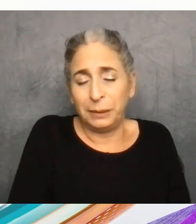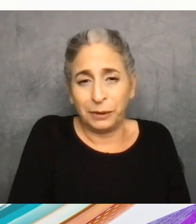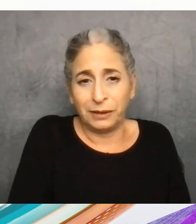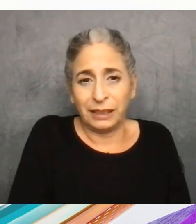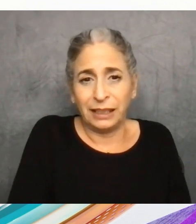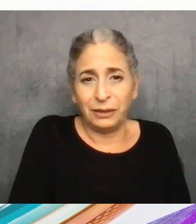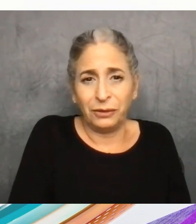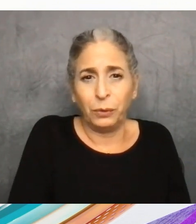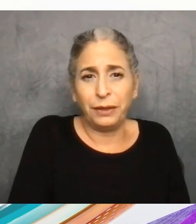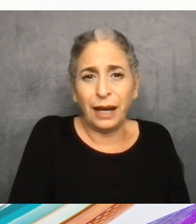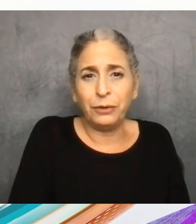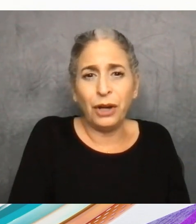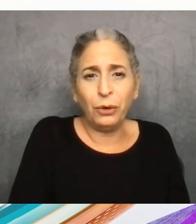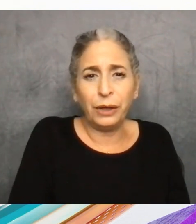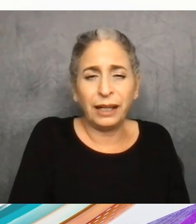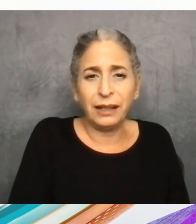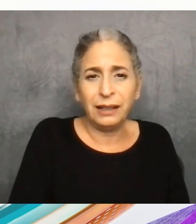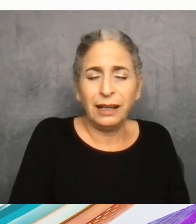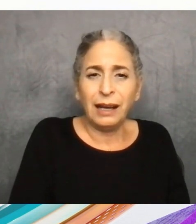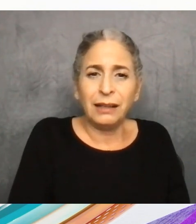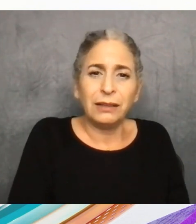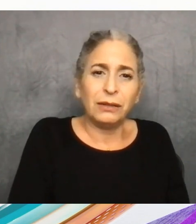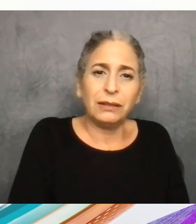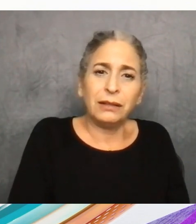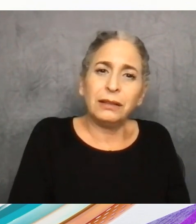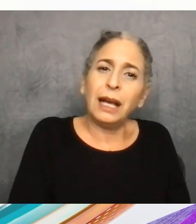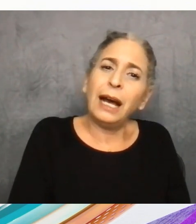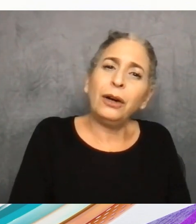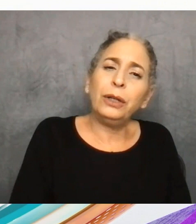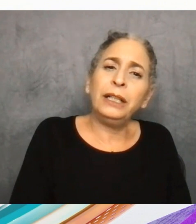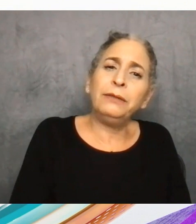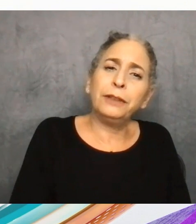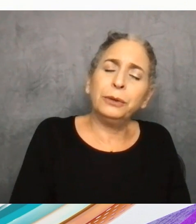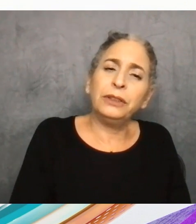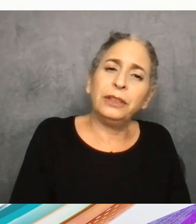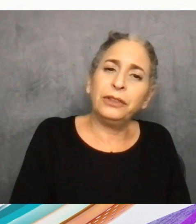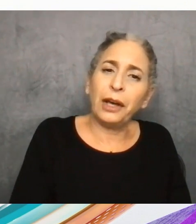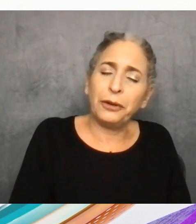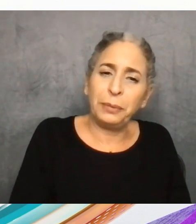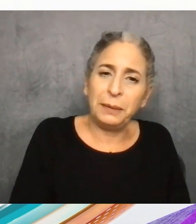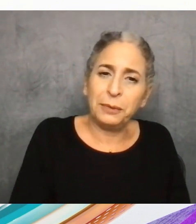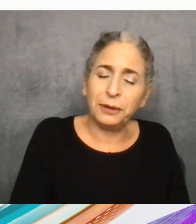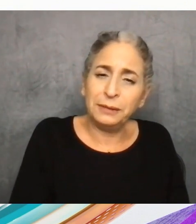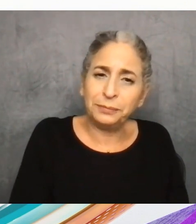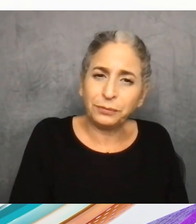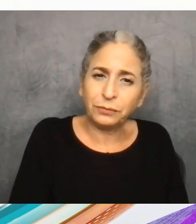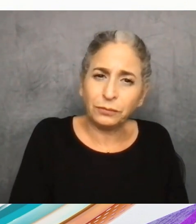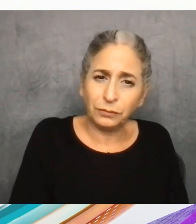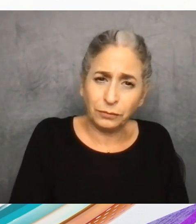typically, without knowing how it influences other people,